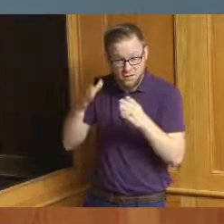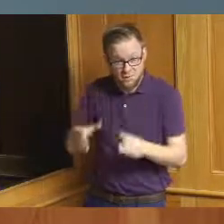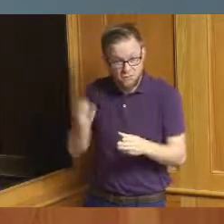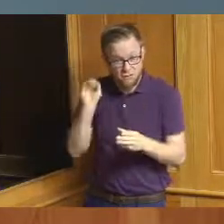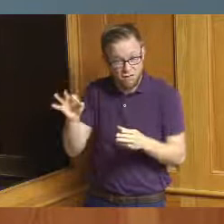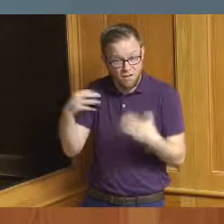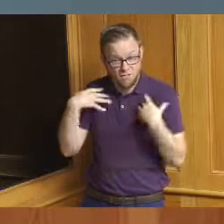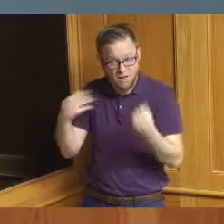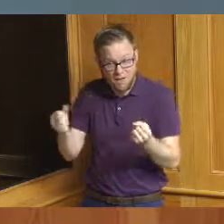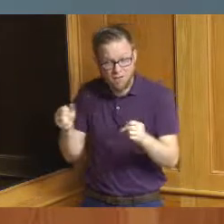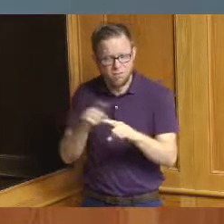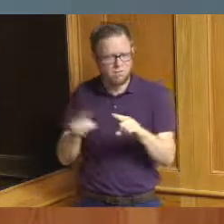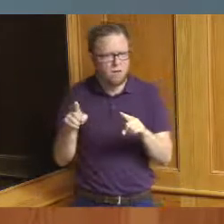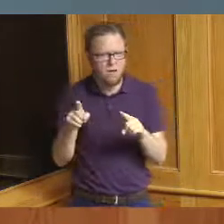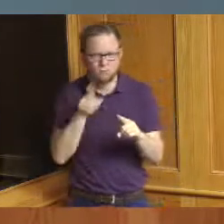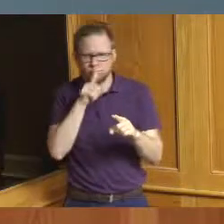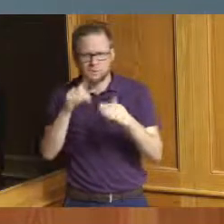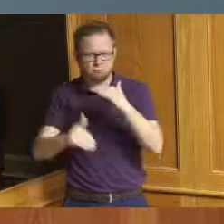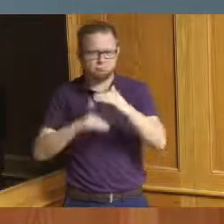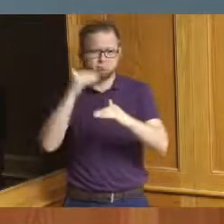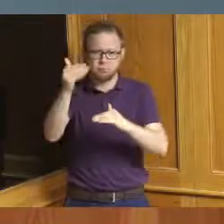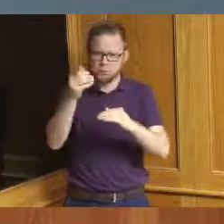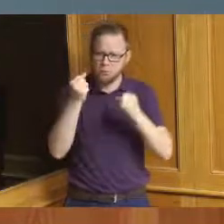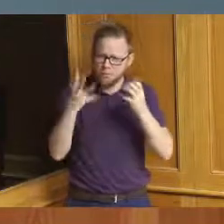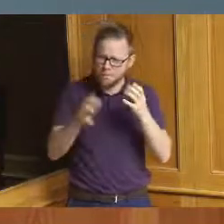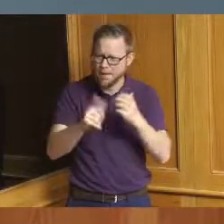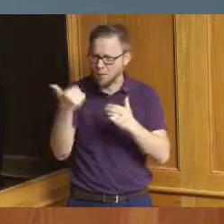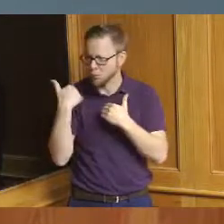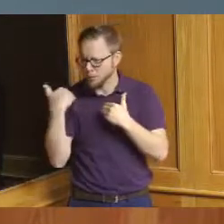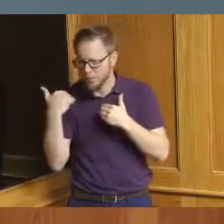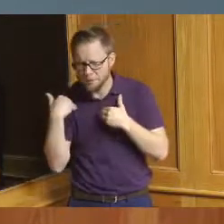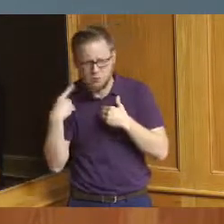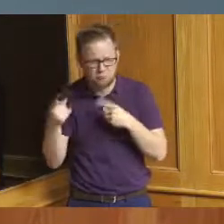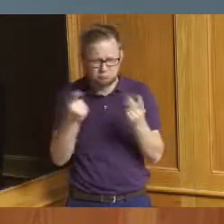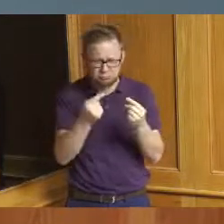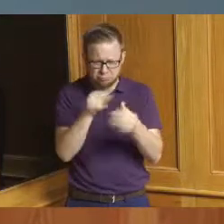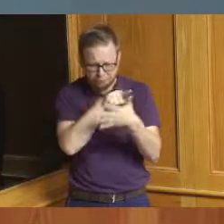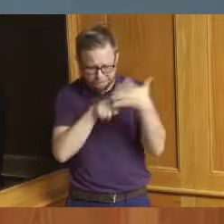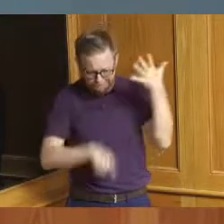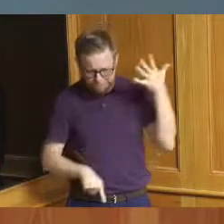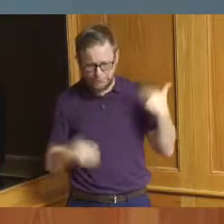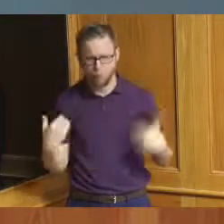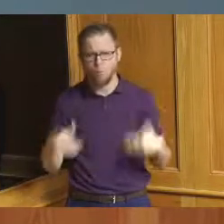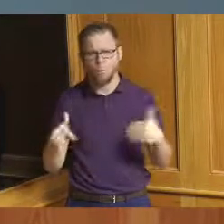you go so far beyond what i think you even had to do so i certainly appreciate that well thank